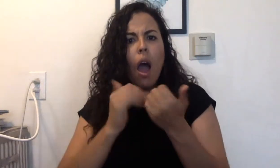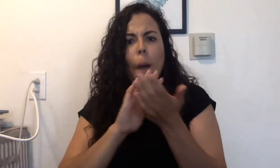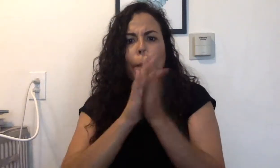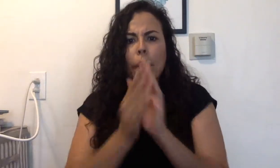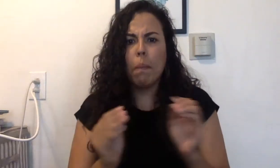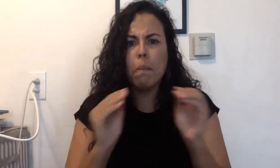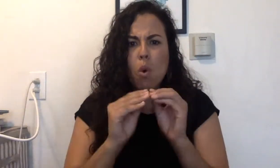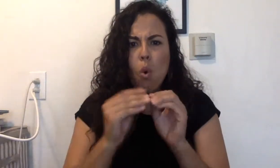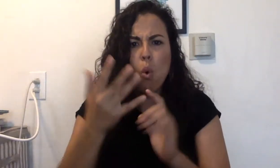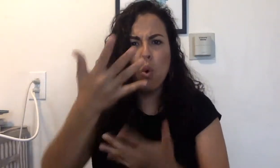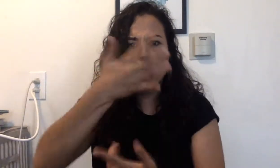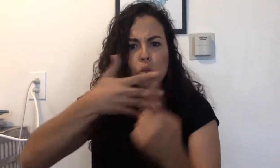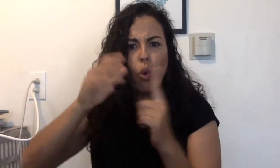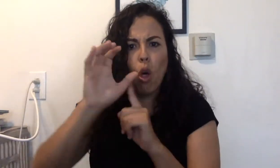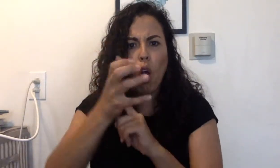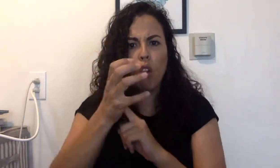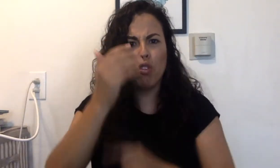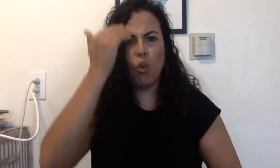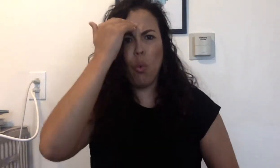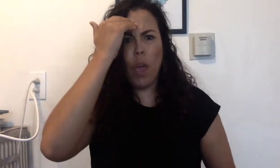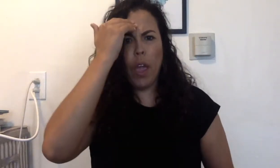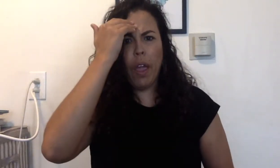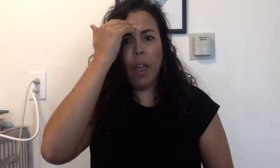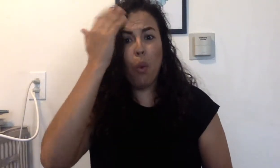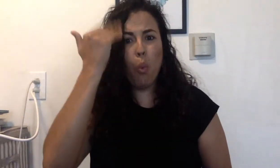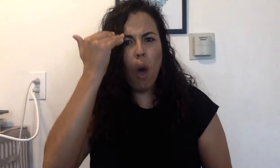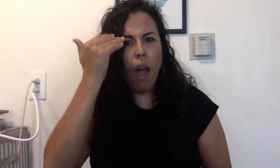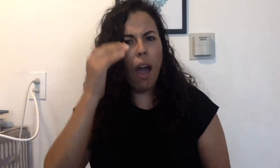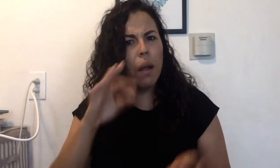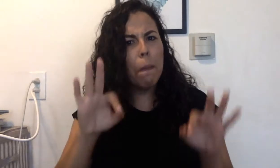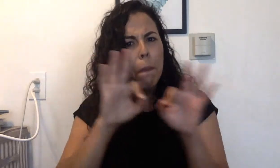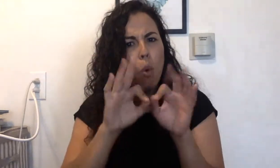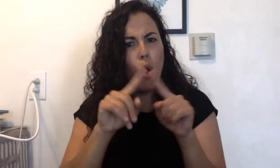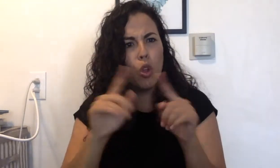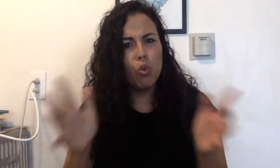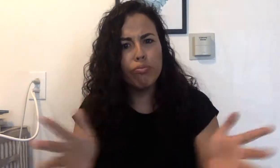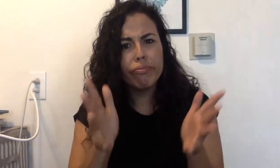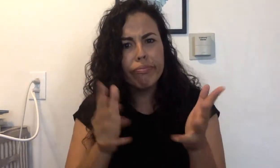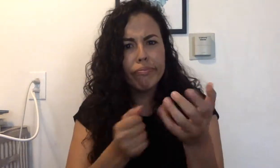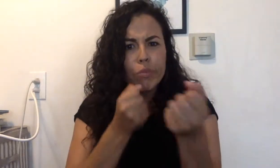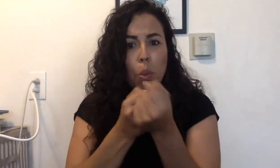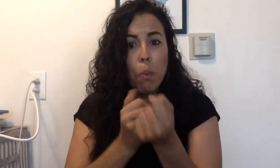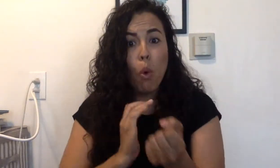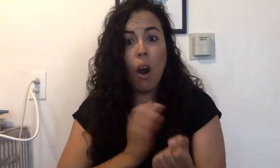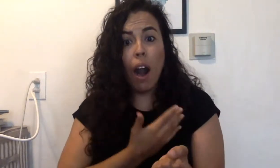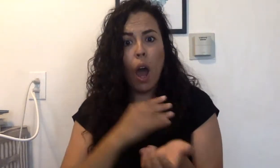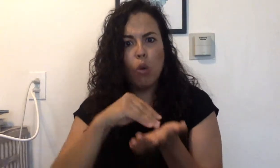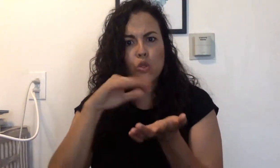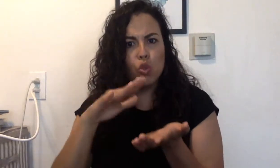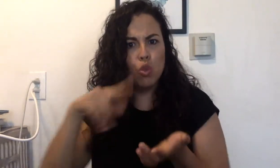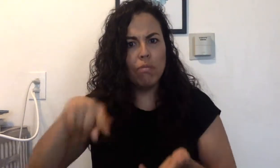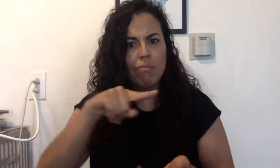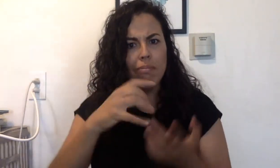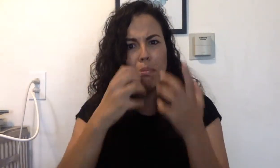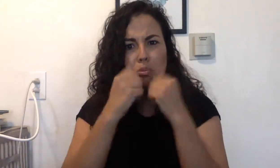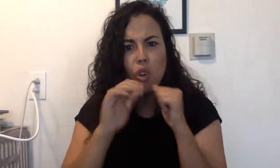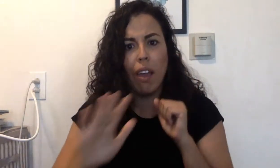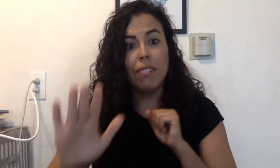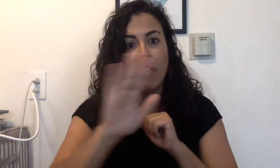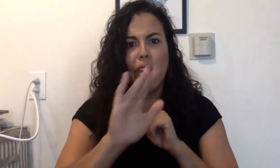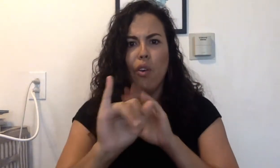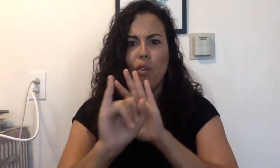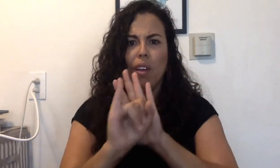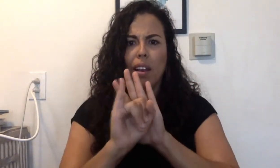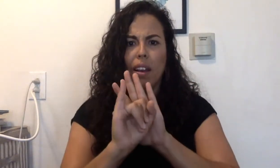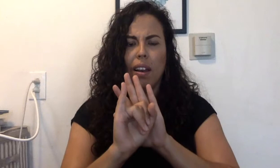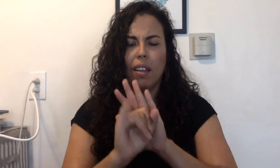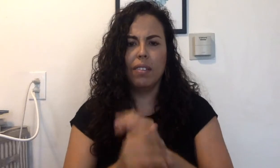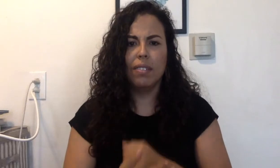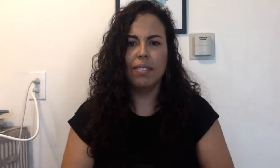and to learn on how to become more sociocultural aware in order to be more encouraging and supporting of our students to embrace their identities.